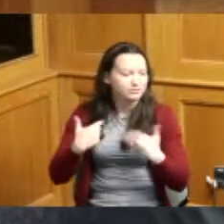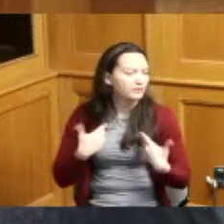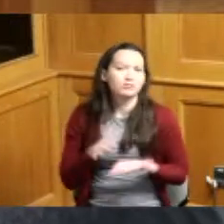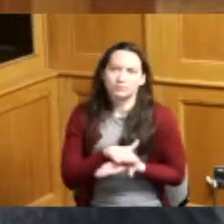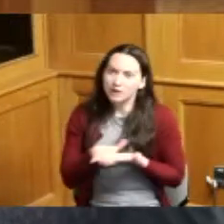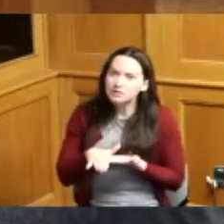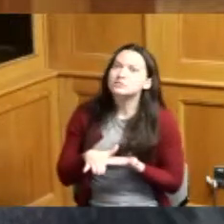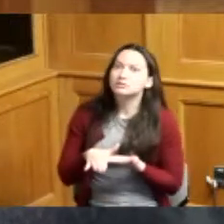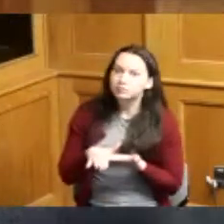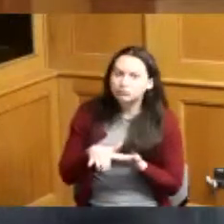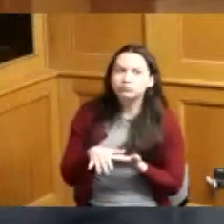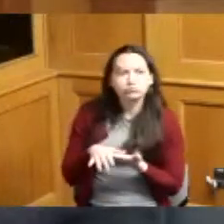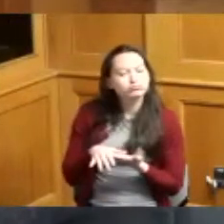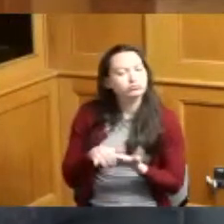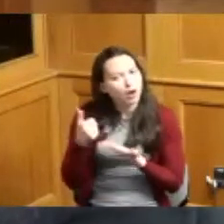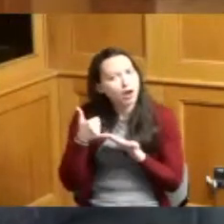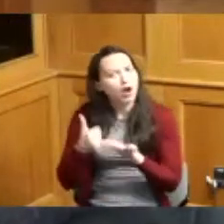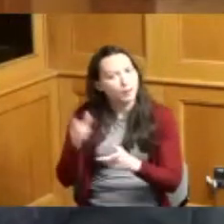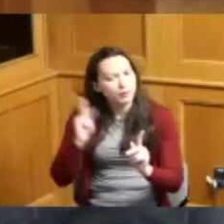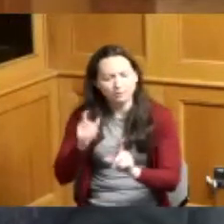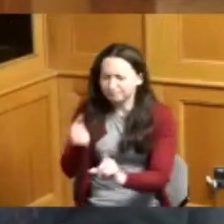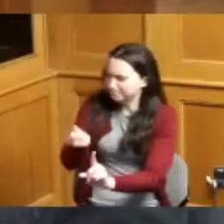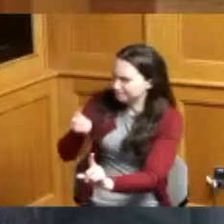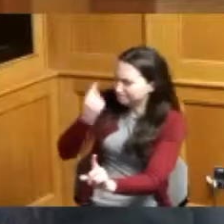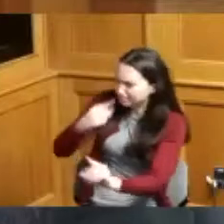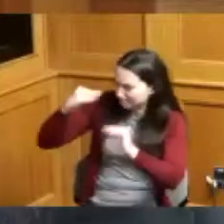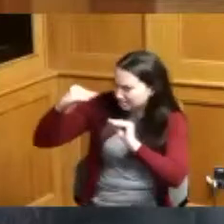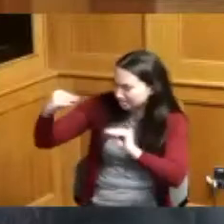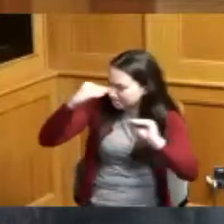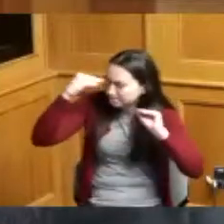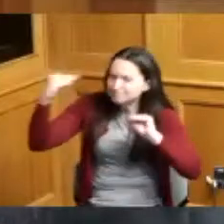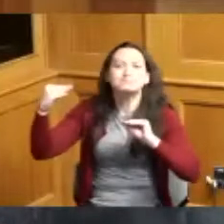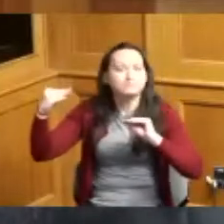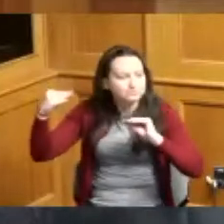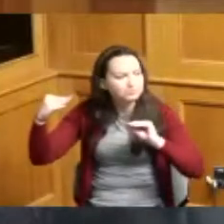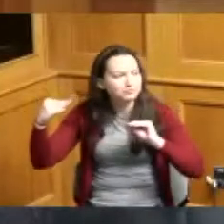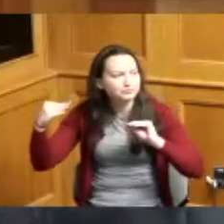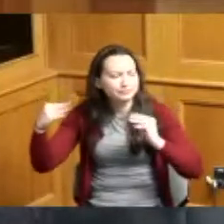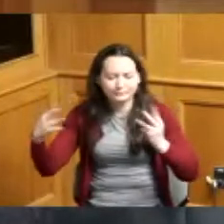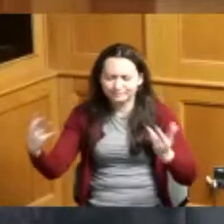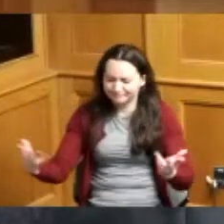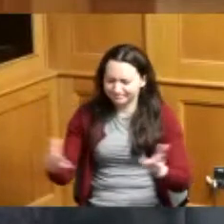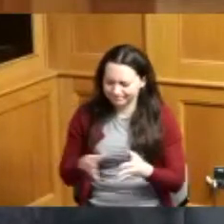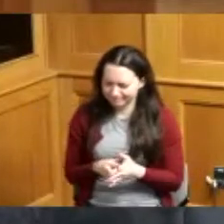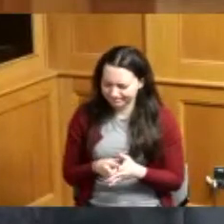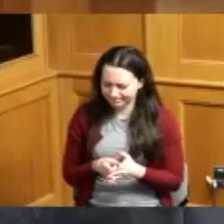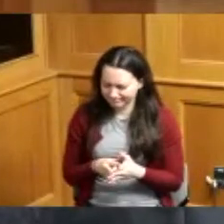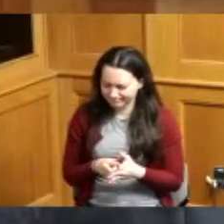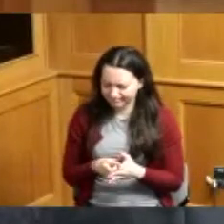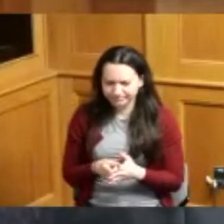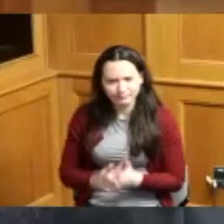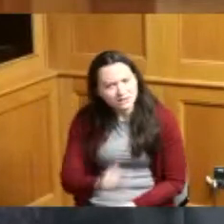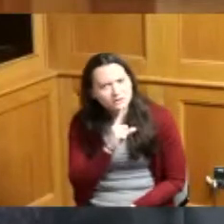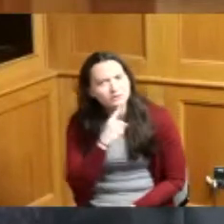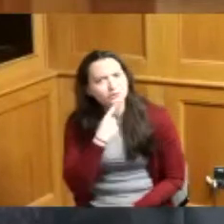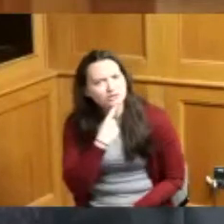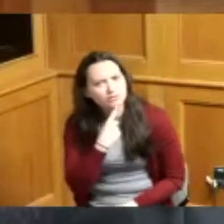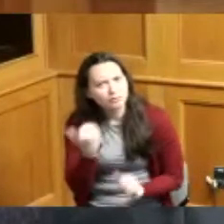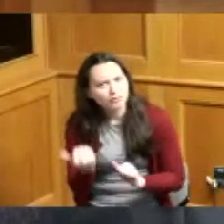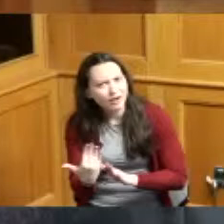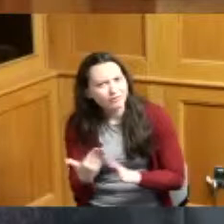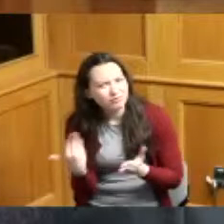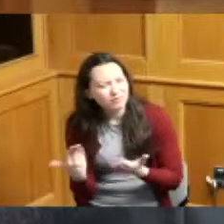nice job of helping folks understand the just the the gravity of what we face here as a country and